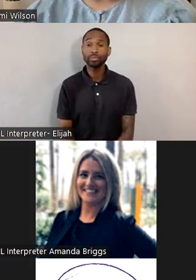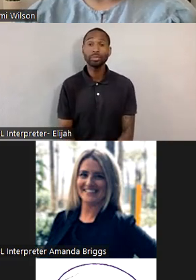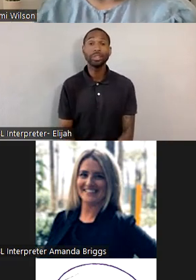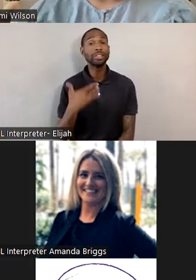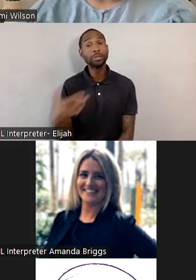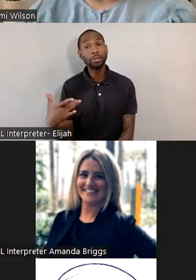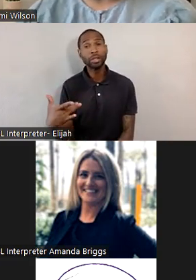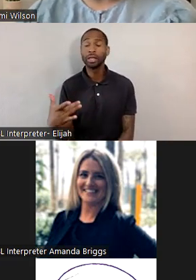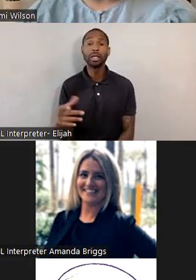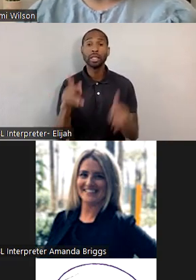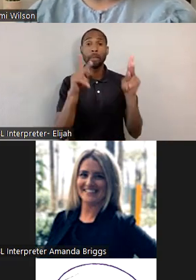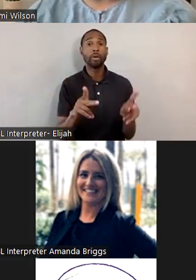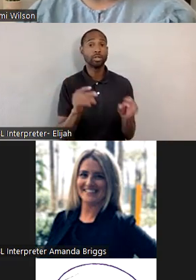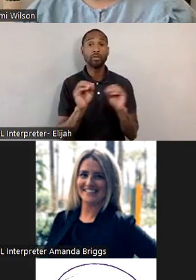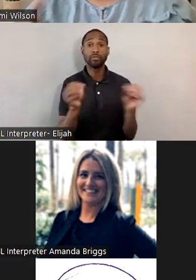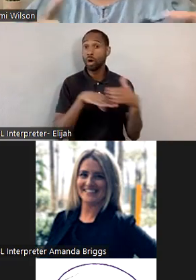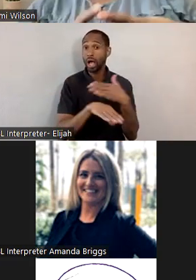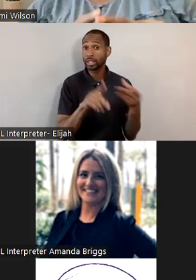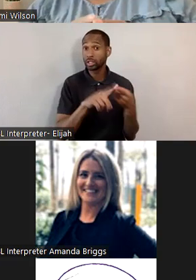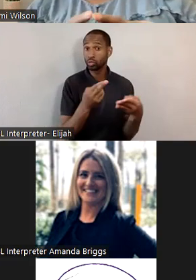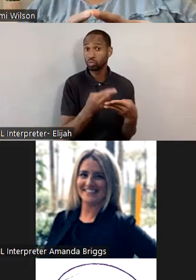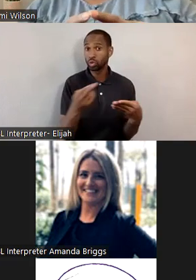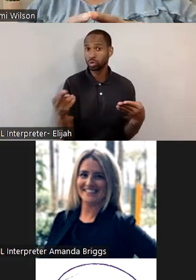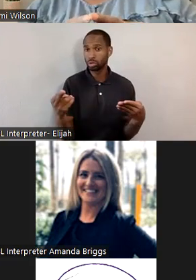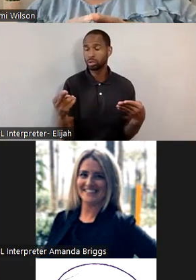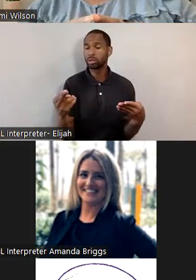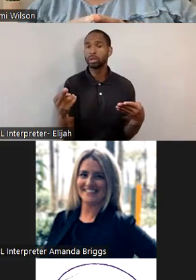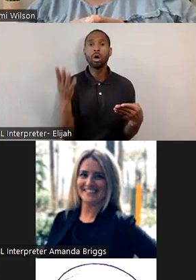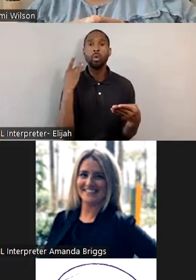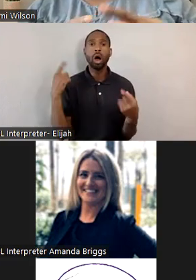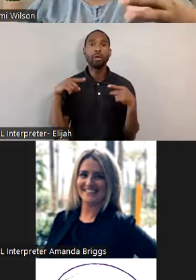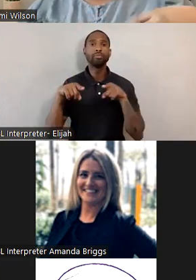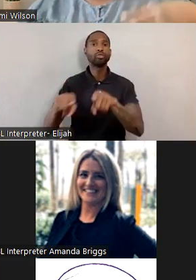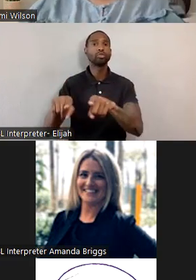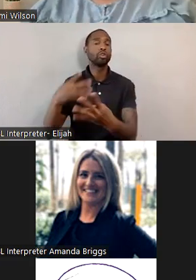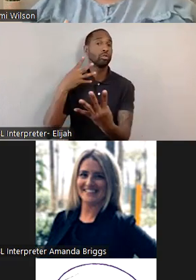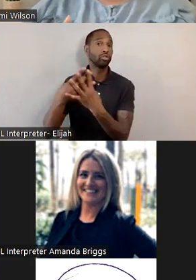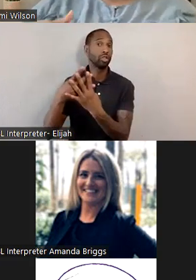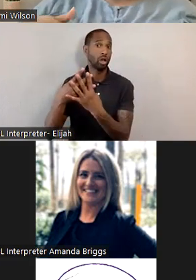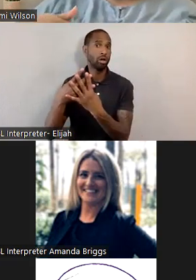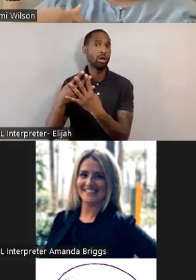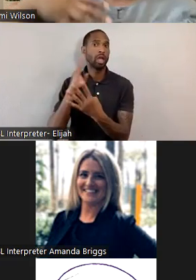have access to resources in, while they were incarcerated that would address their cravings